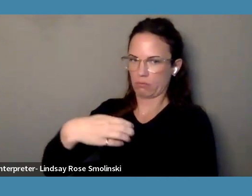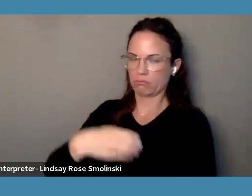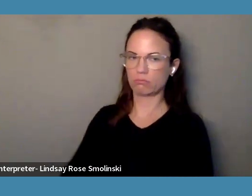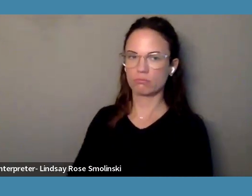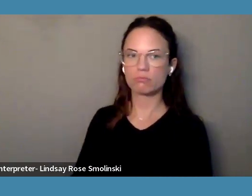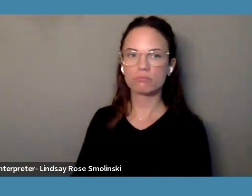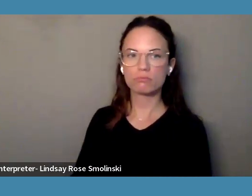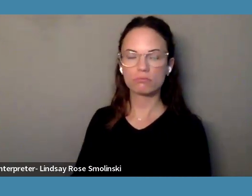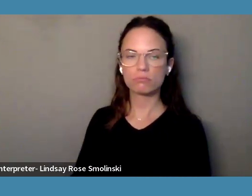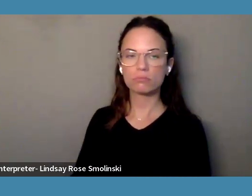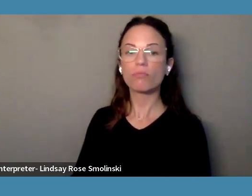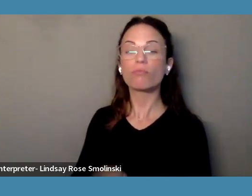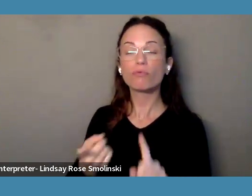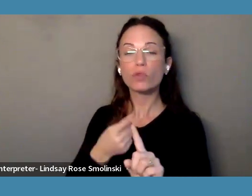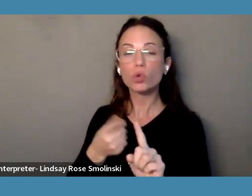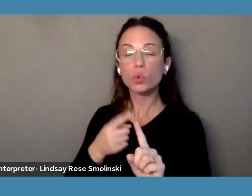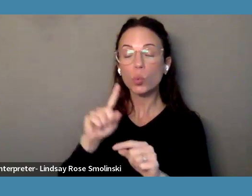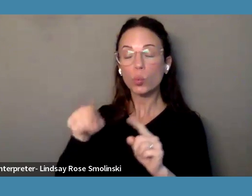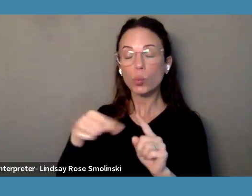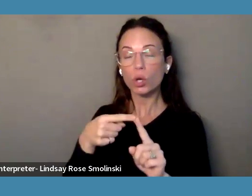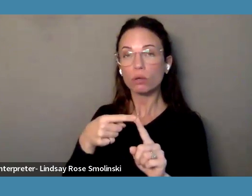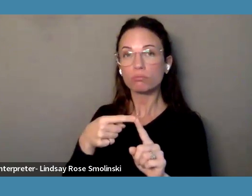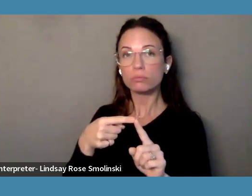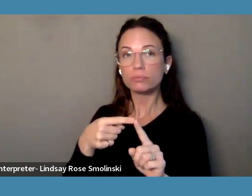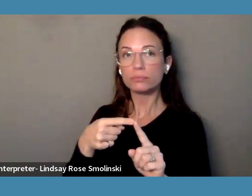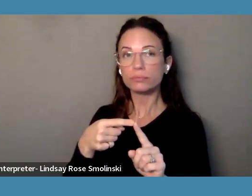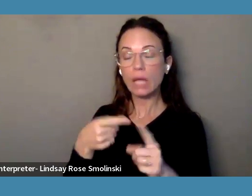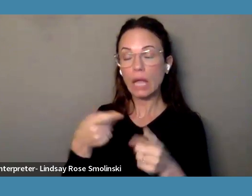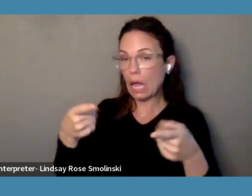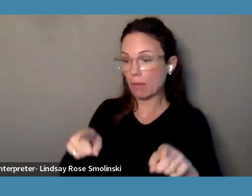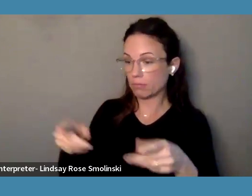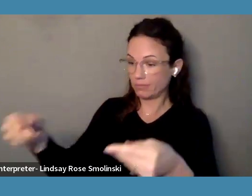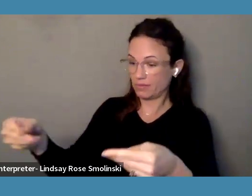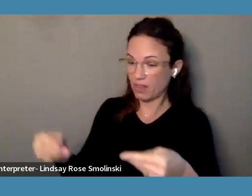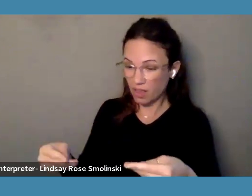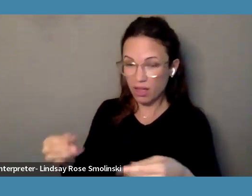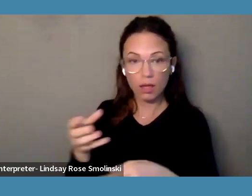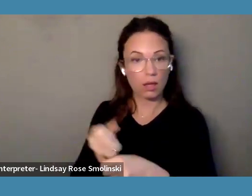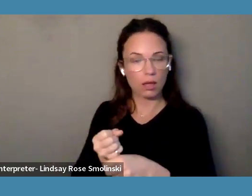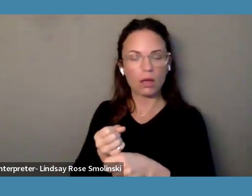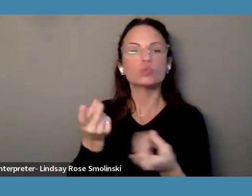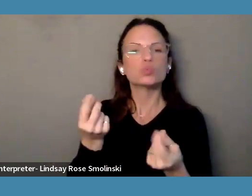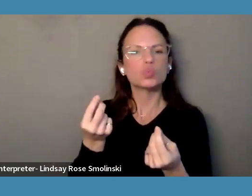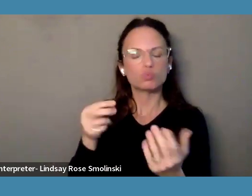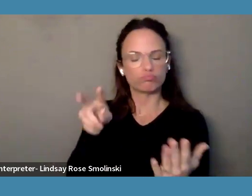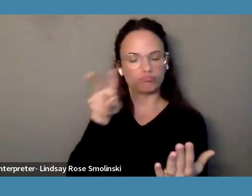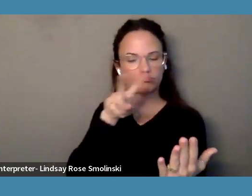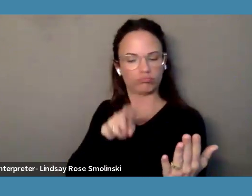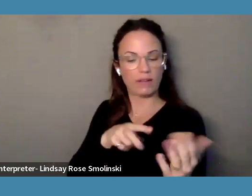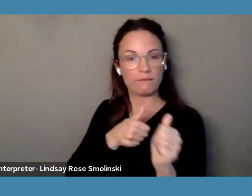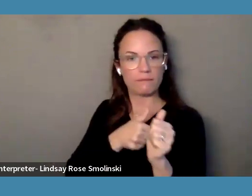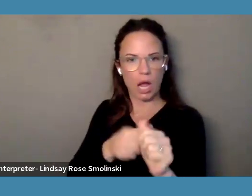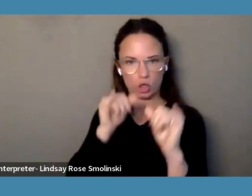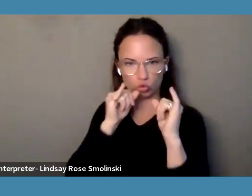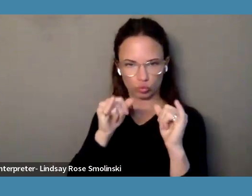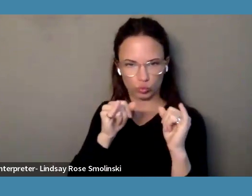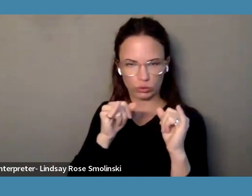So first, whenever you get a notice, you need to review it like I said, and follow the instructions in the notice.